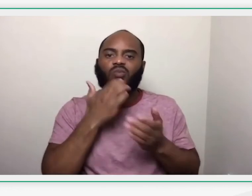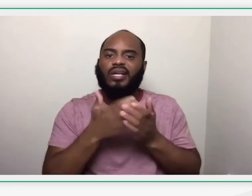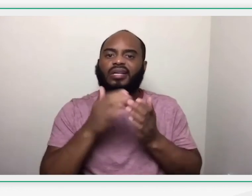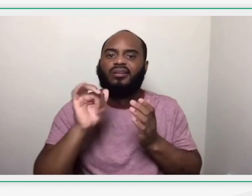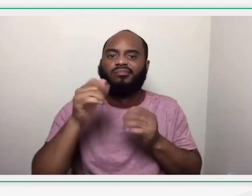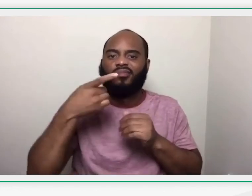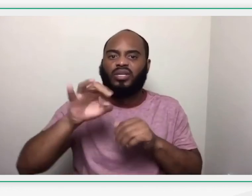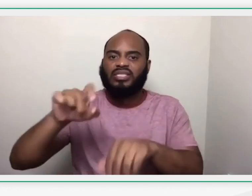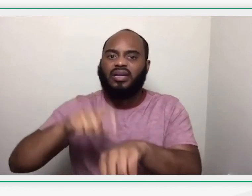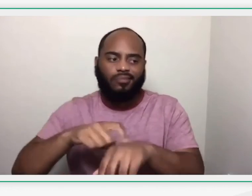So,